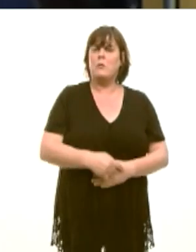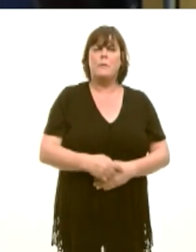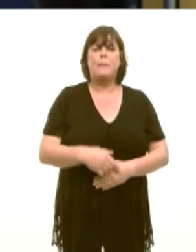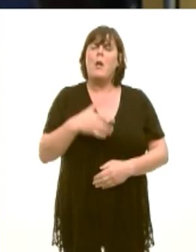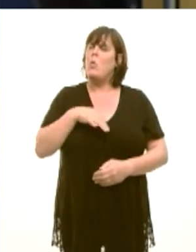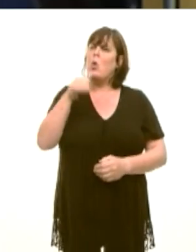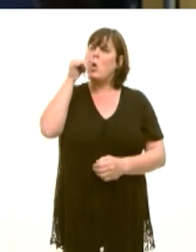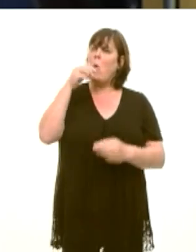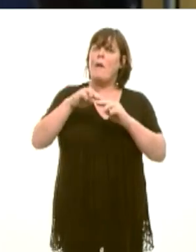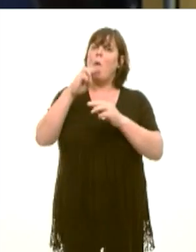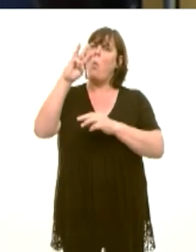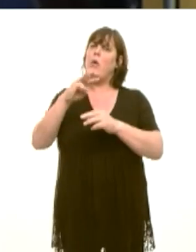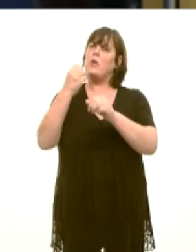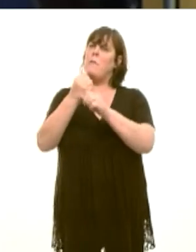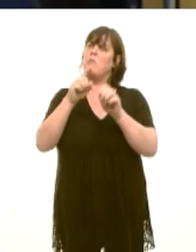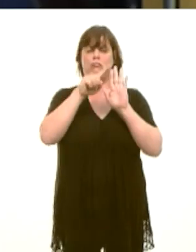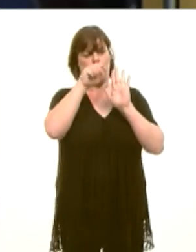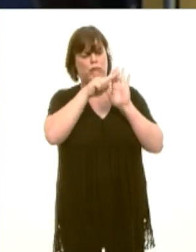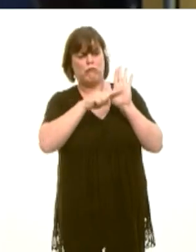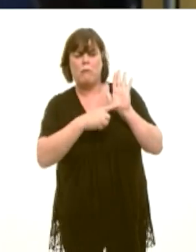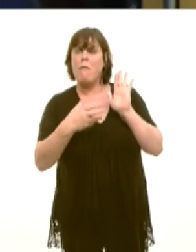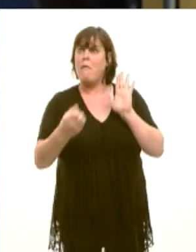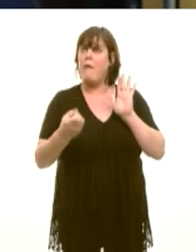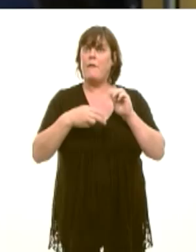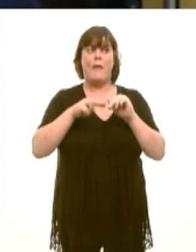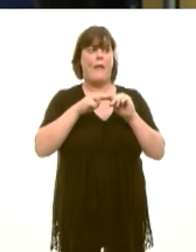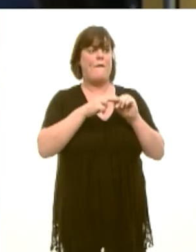protocol for understanding, if there is a server crash, or if there is a standalone